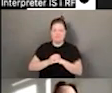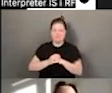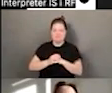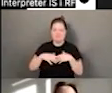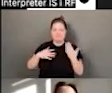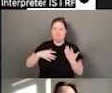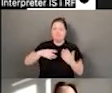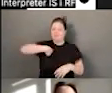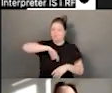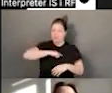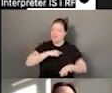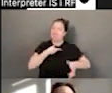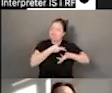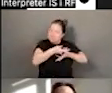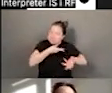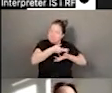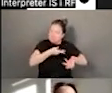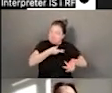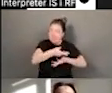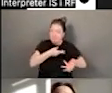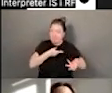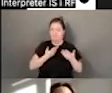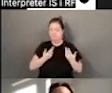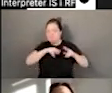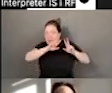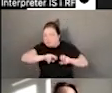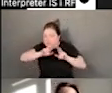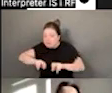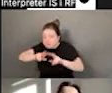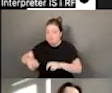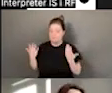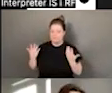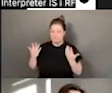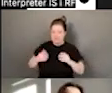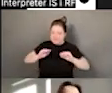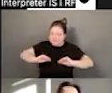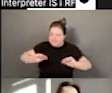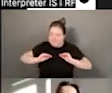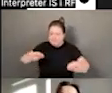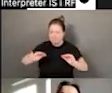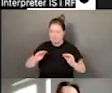we focus on analysis, training, testing, supporting. So everything that is usually done